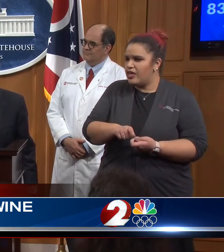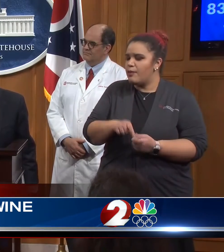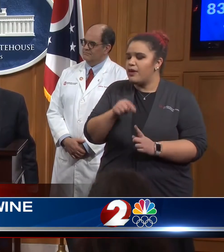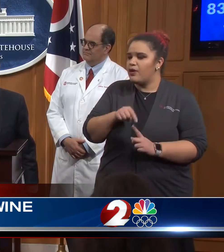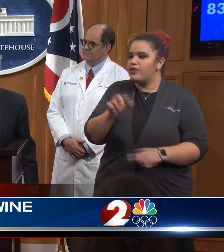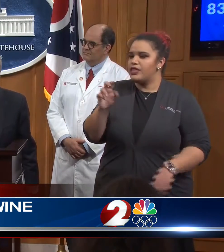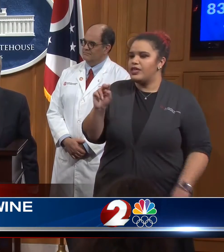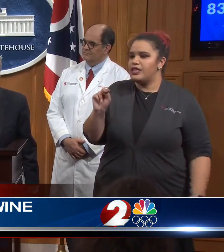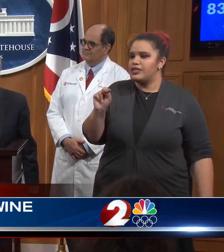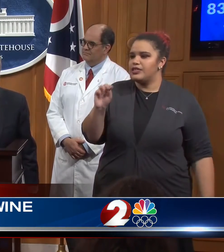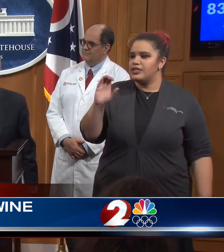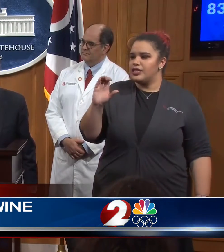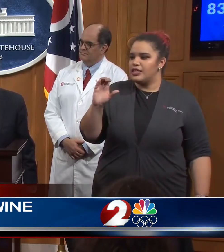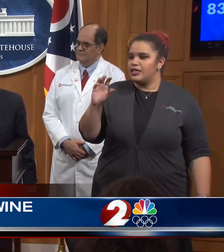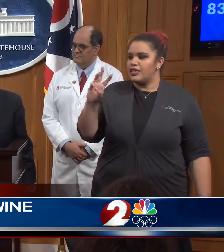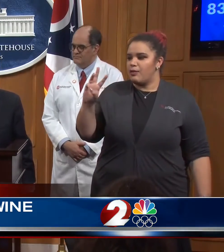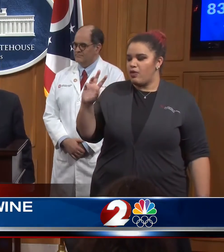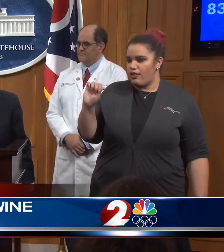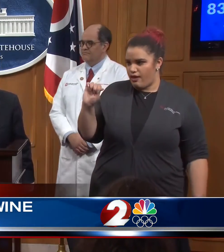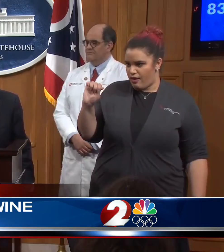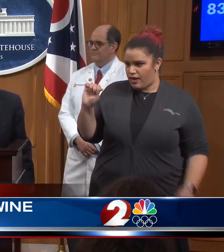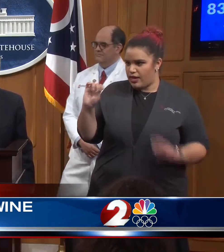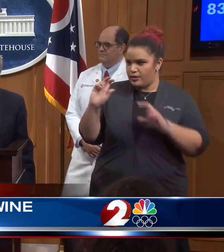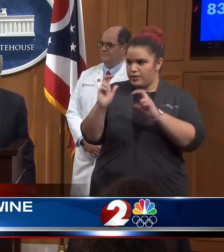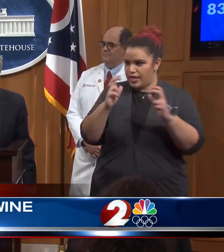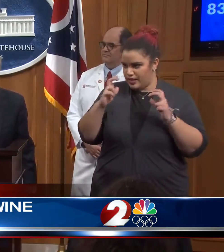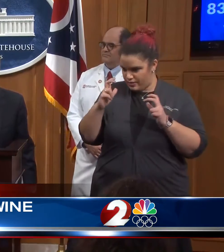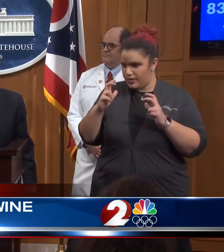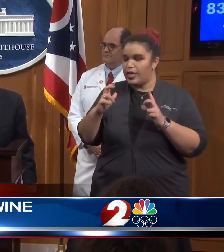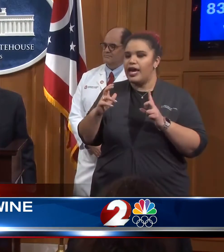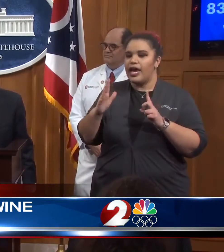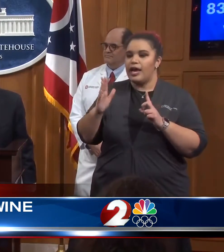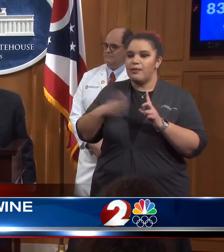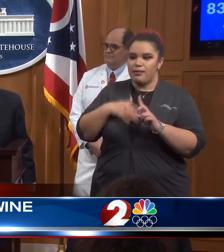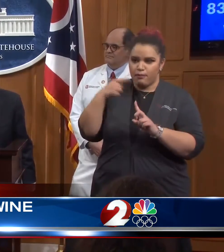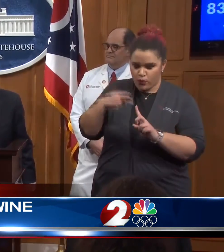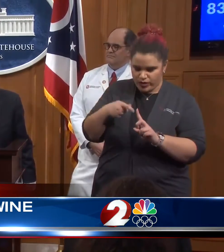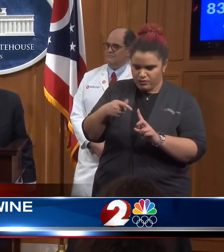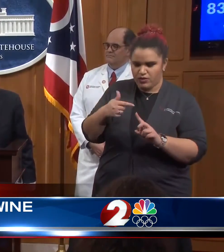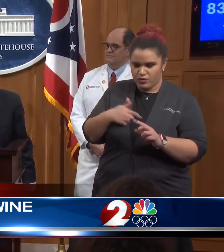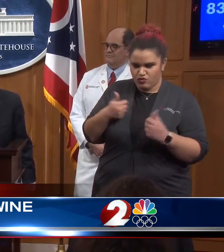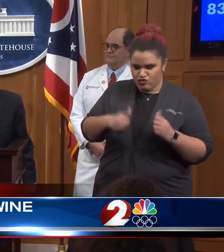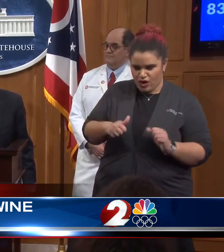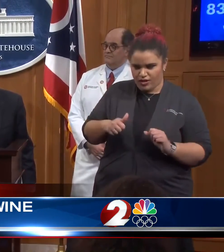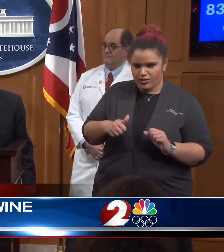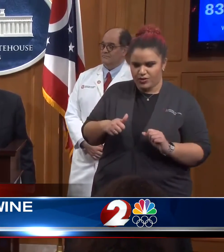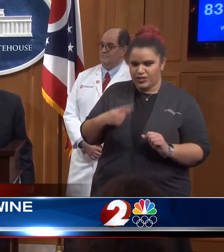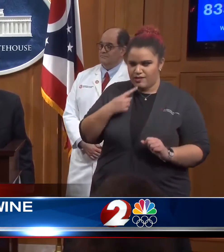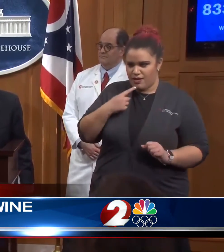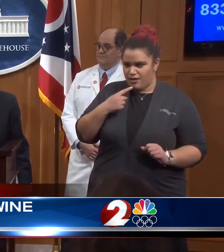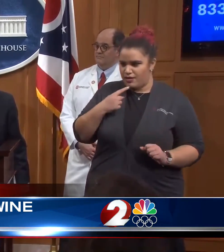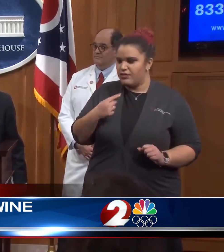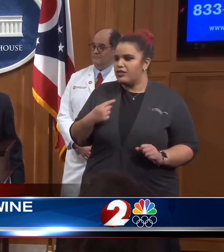WEEK. I WAS ASKED A SPECIFIC QUESTION ABOUT THE NCAA'S PLAN.